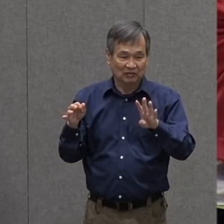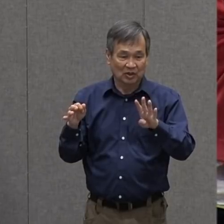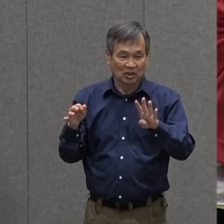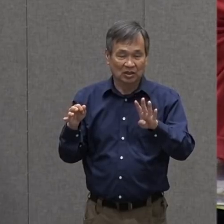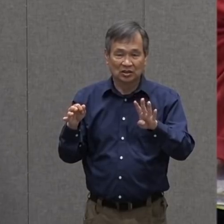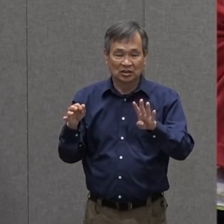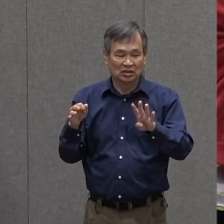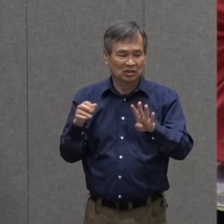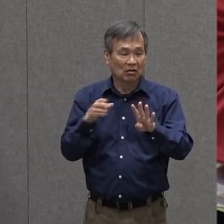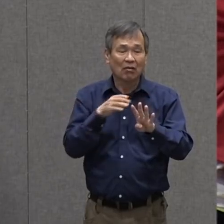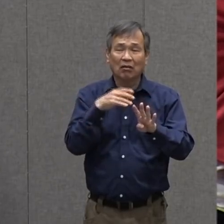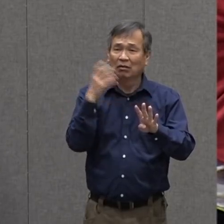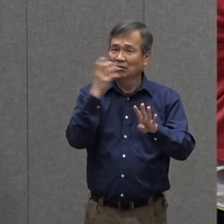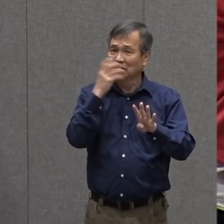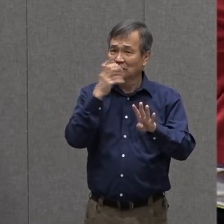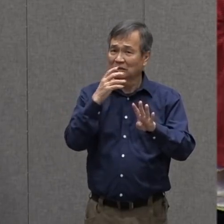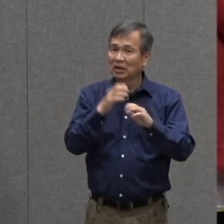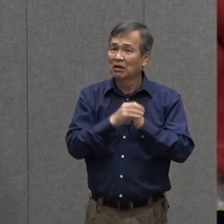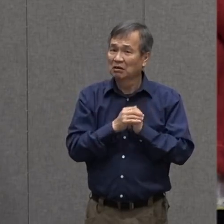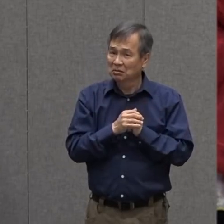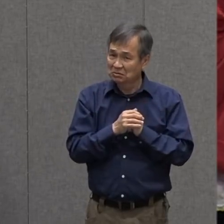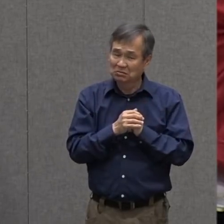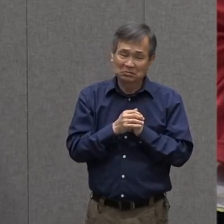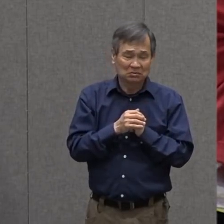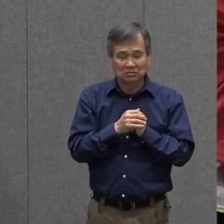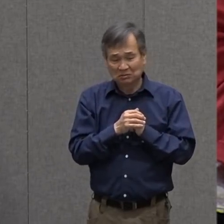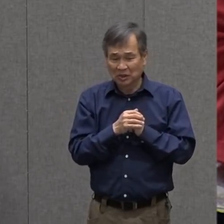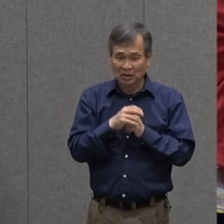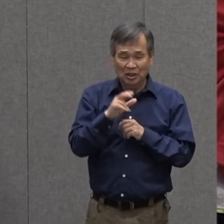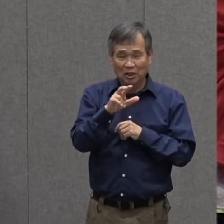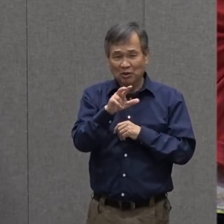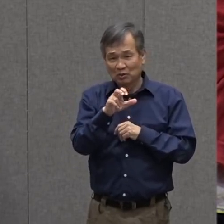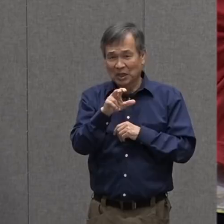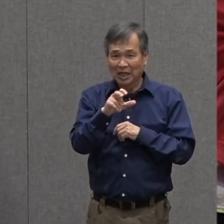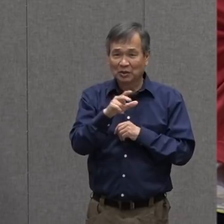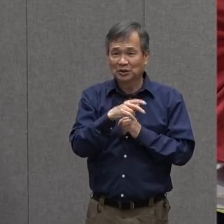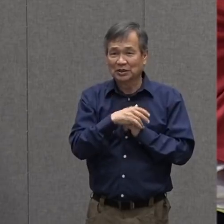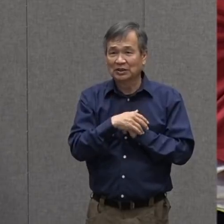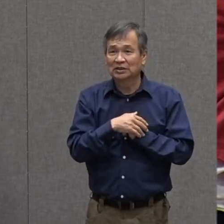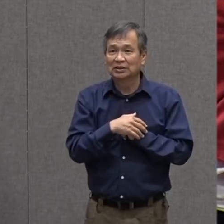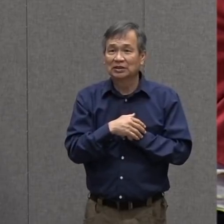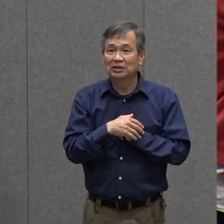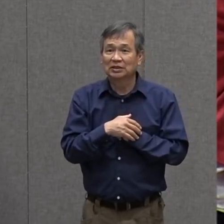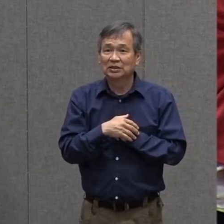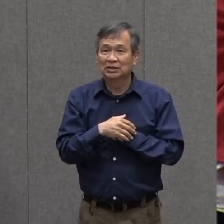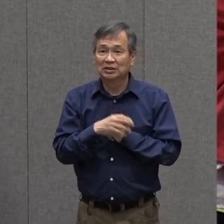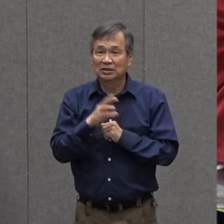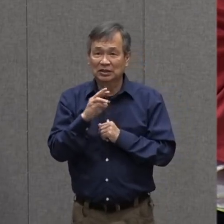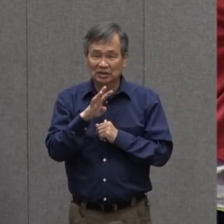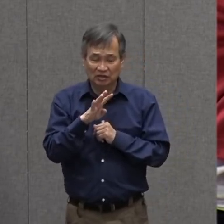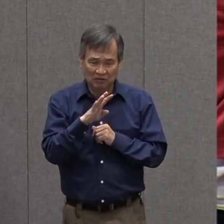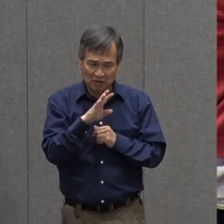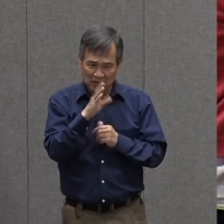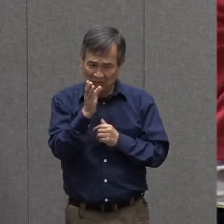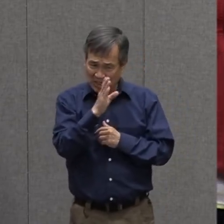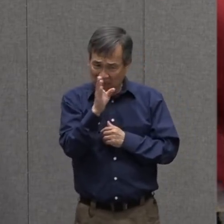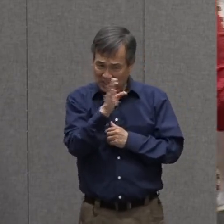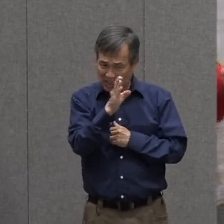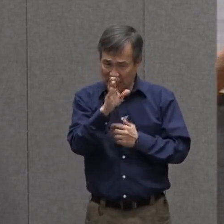that 300 kind of does eyeballing and it does kind of look like it's closer to both, right?